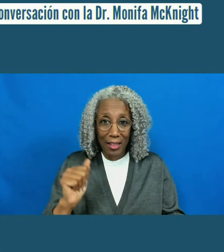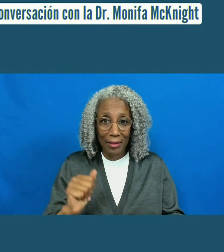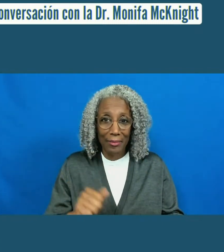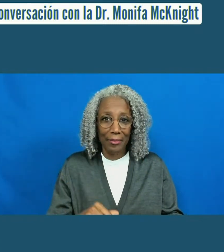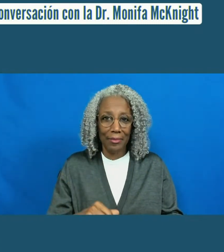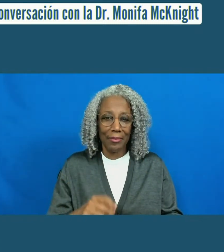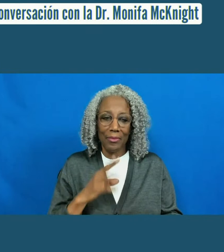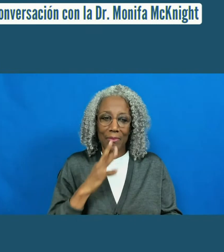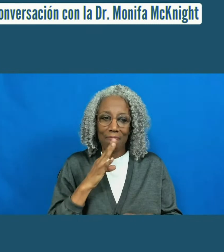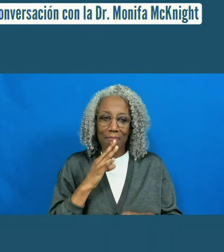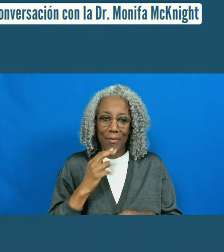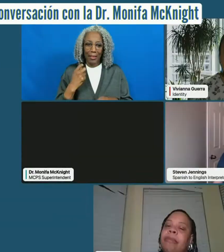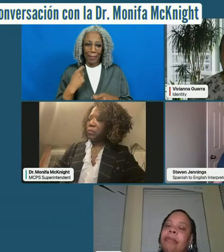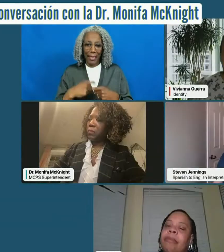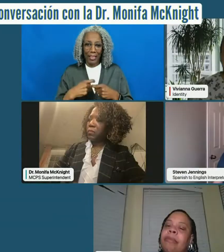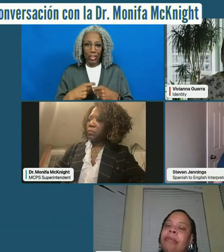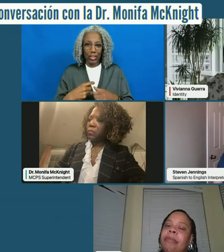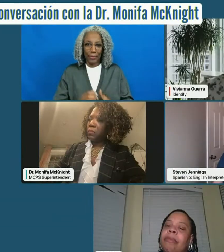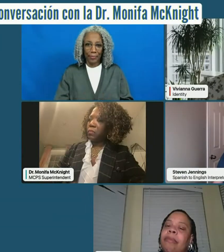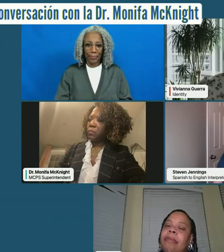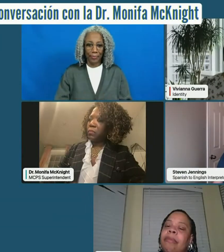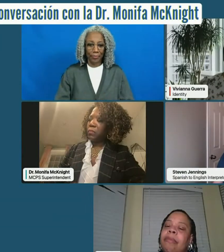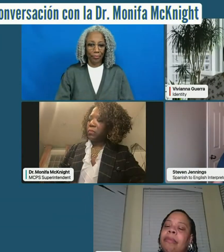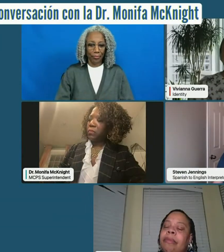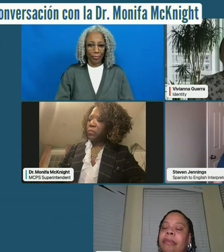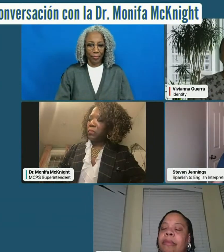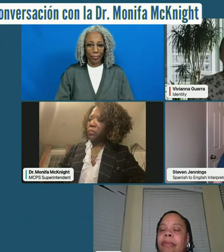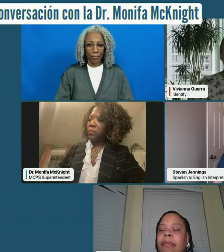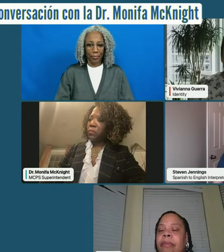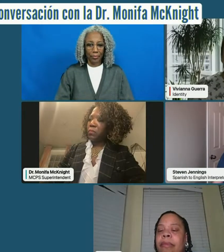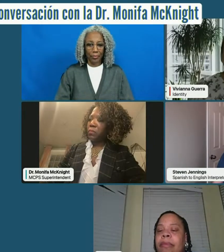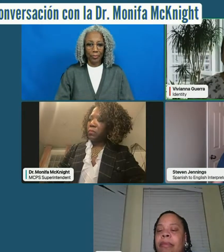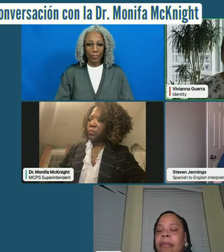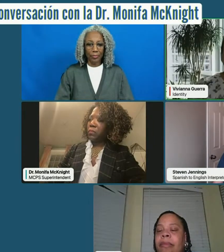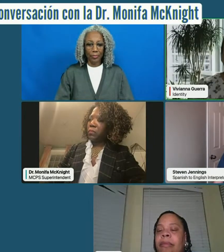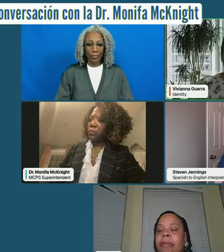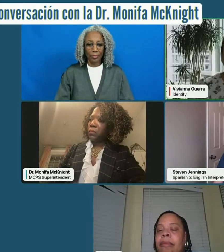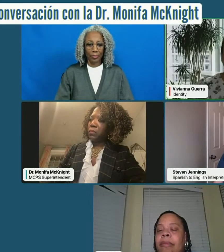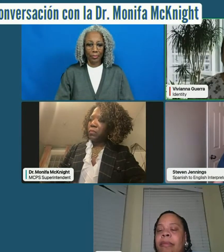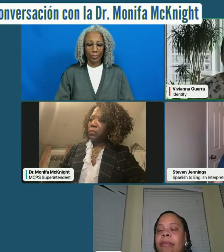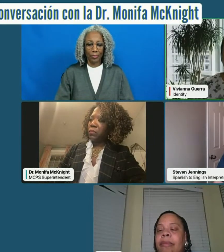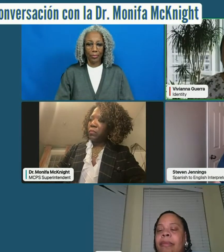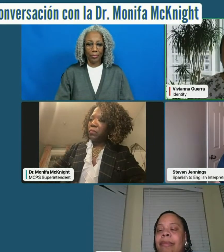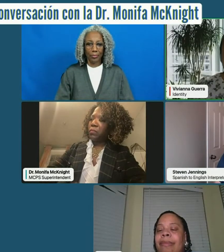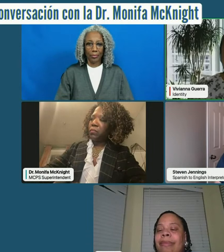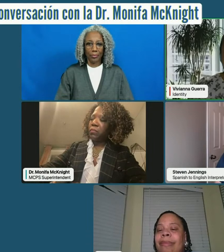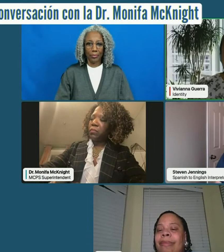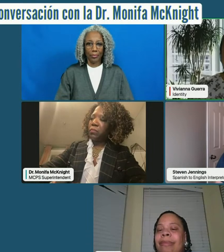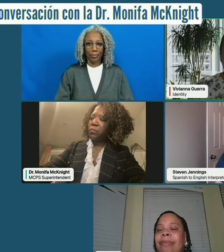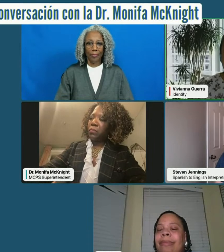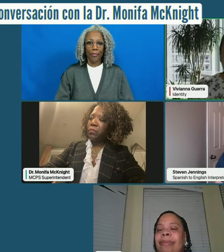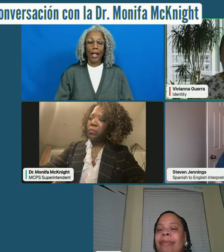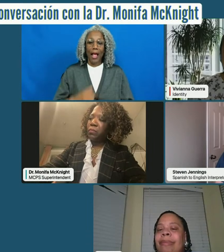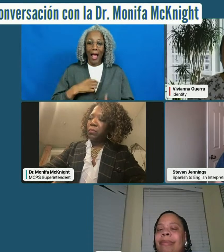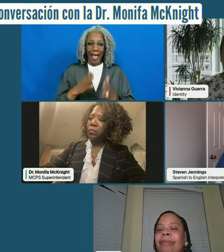Bibiana Bibiana. Le voy a pirquy